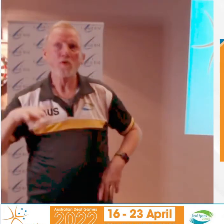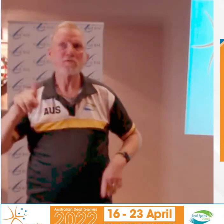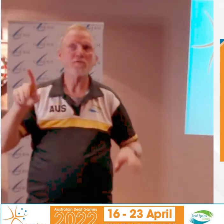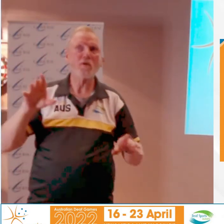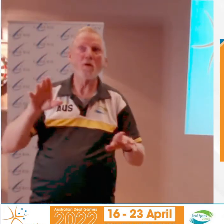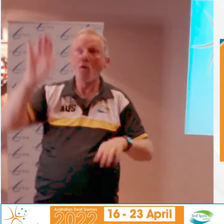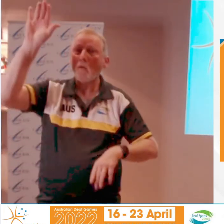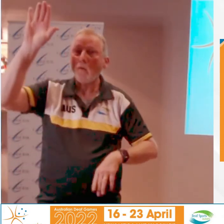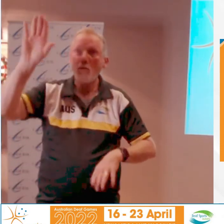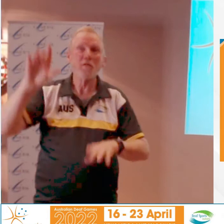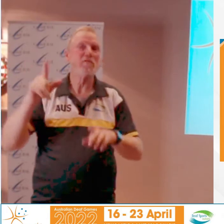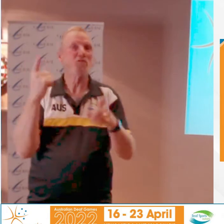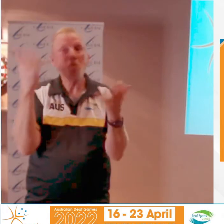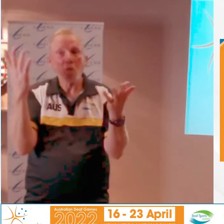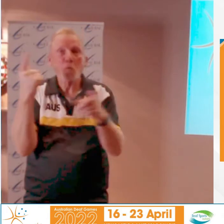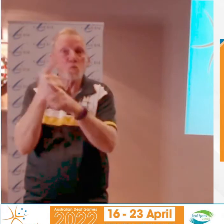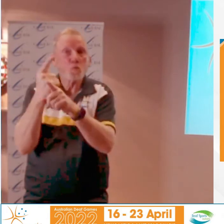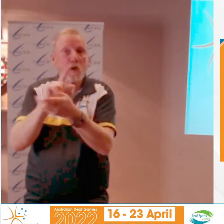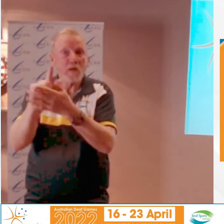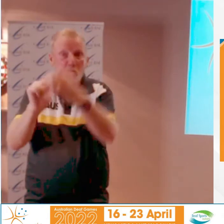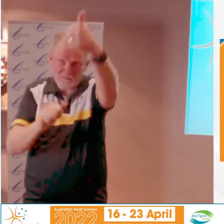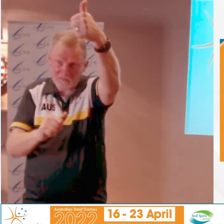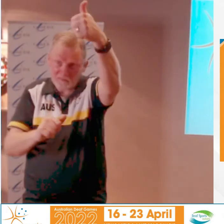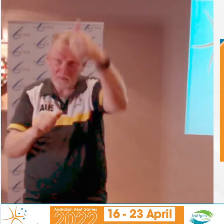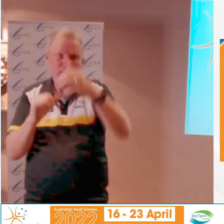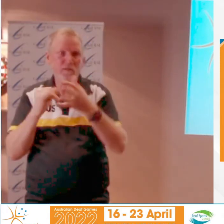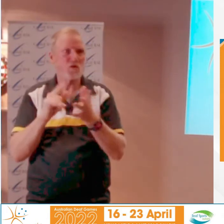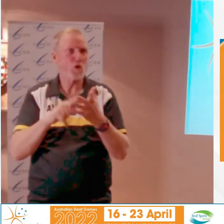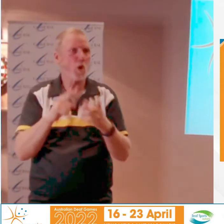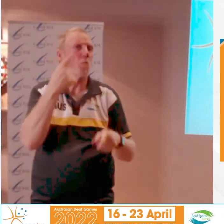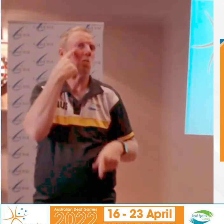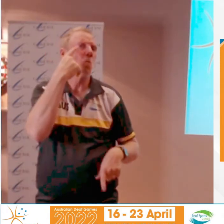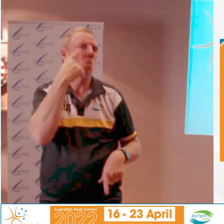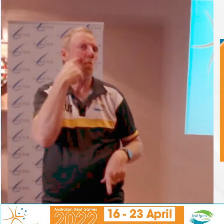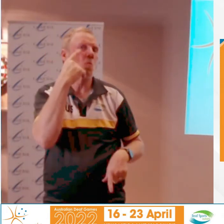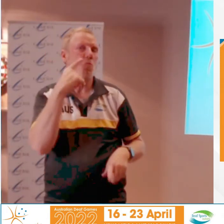was some interest in surfing so we're happy to have a chat about that later